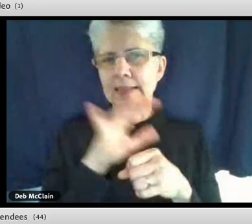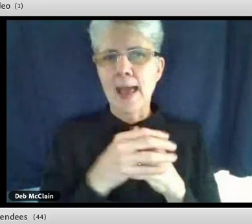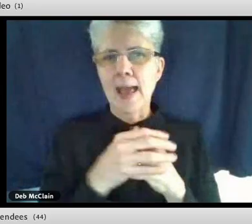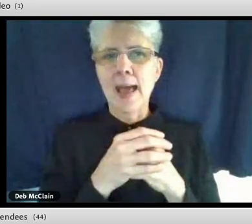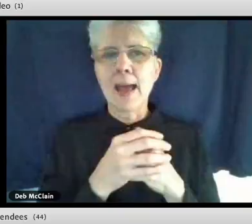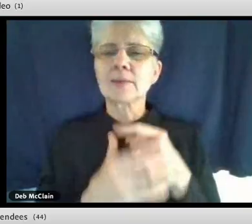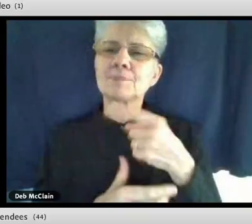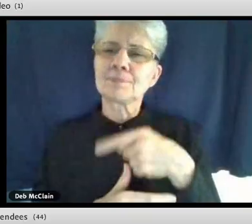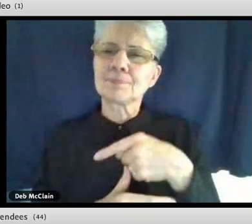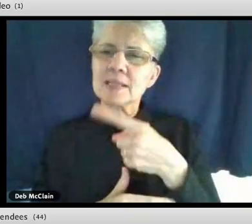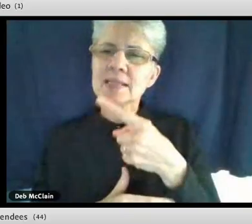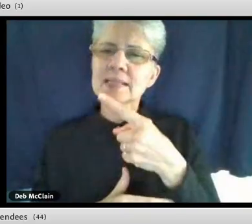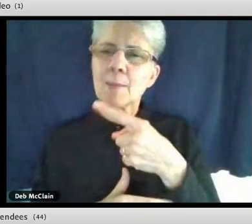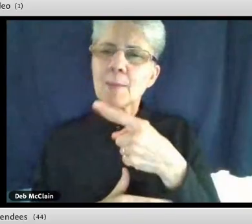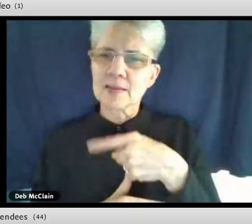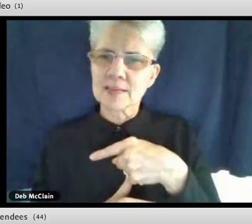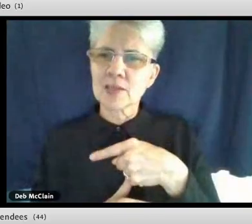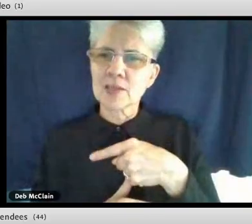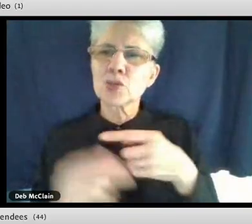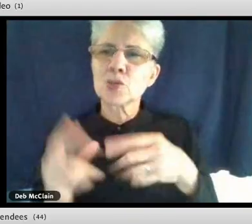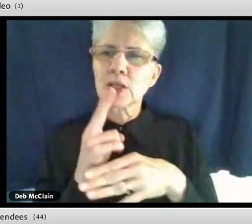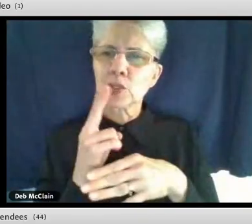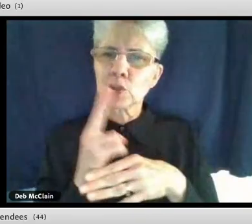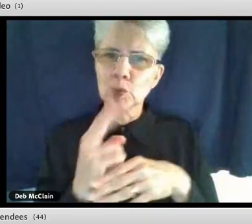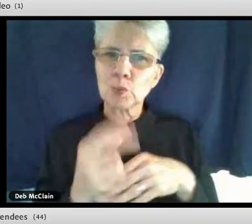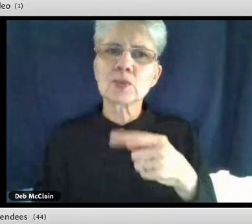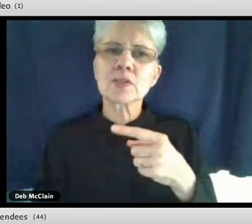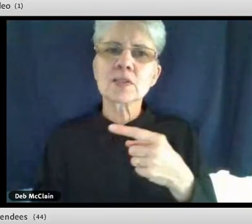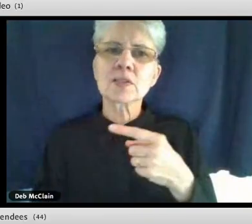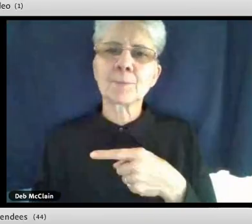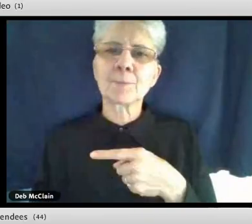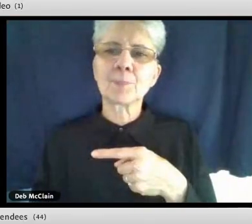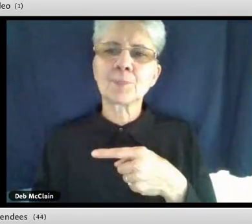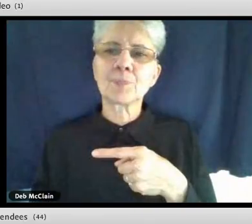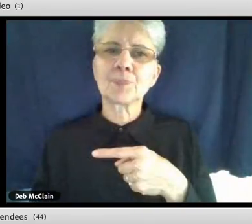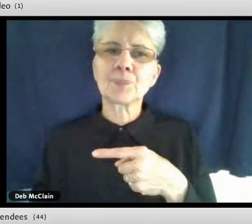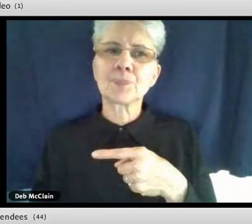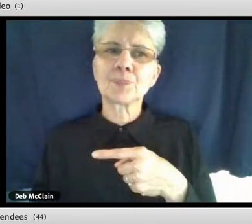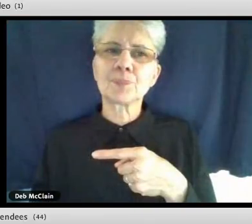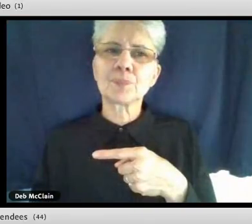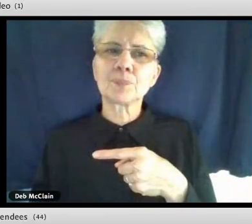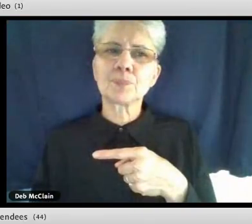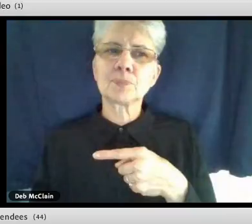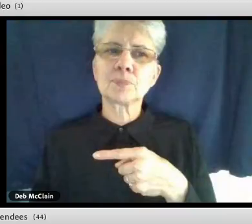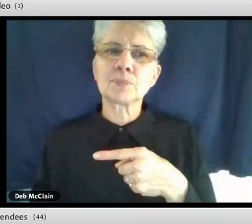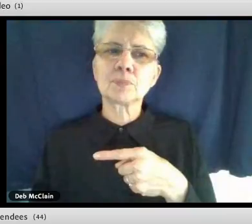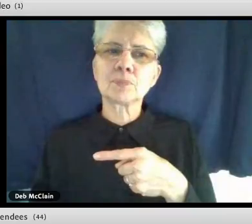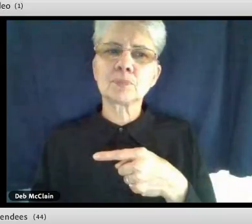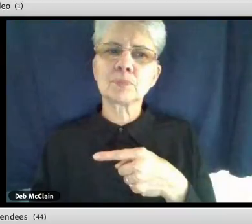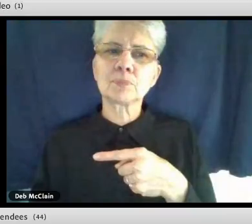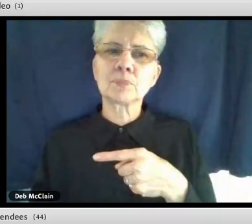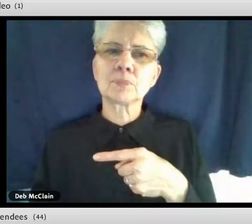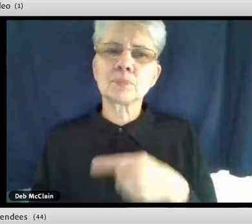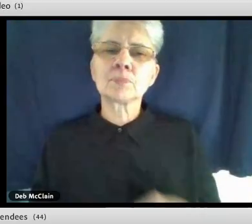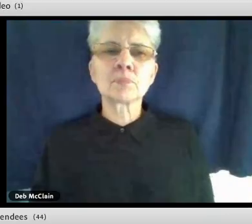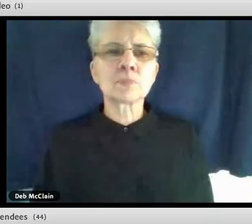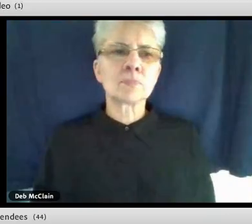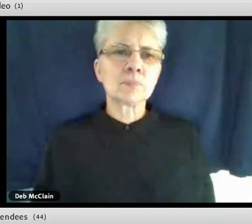Let me just show you and show you